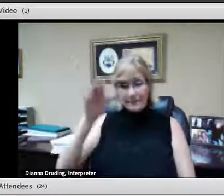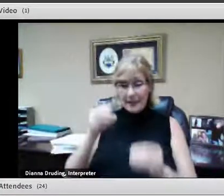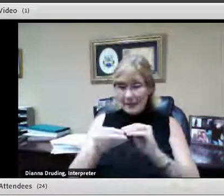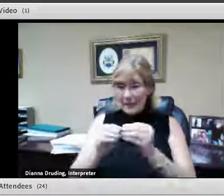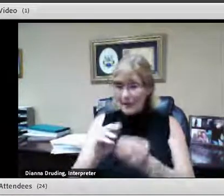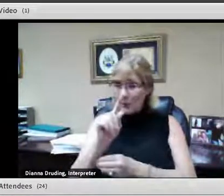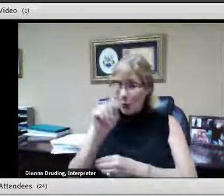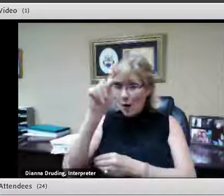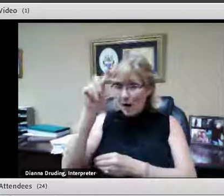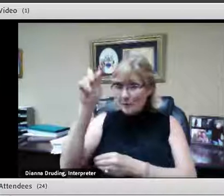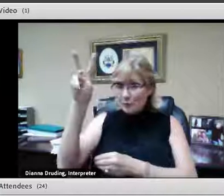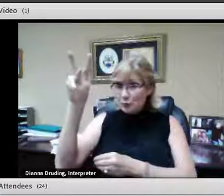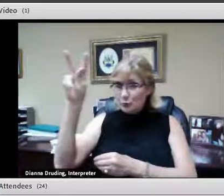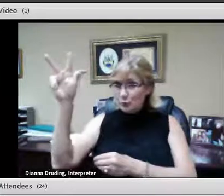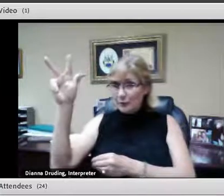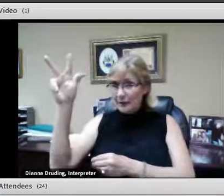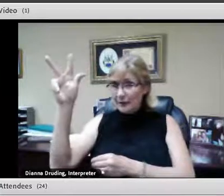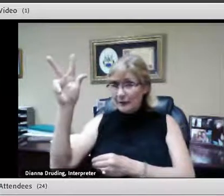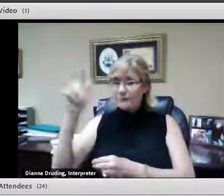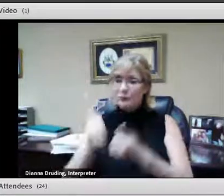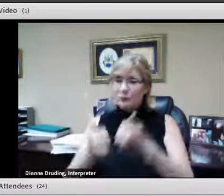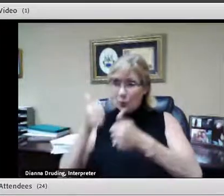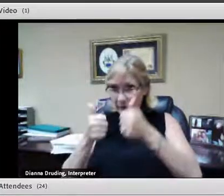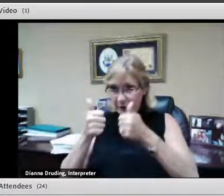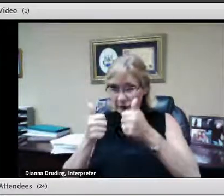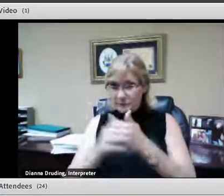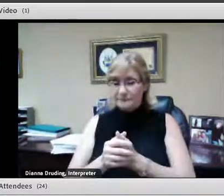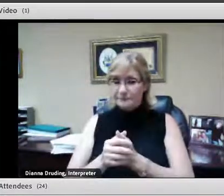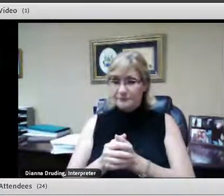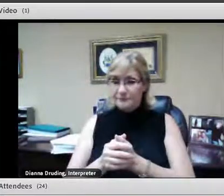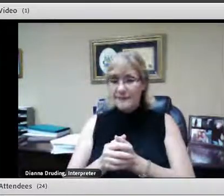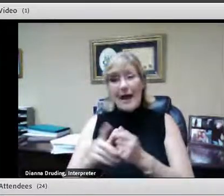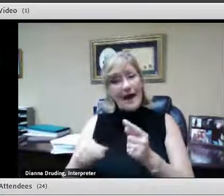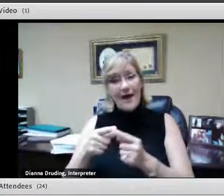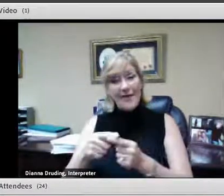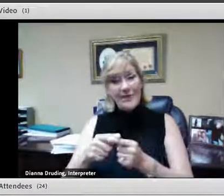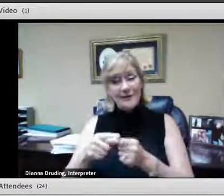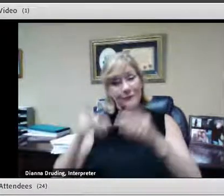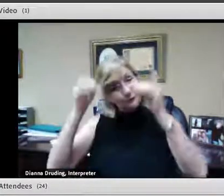to indicate which is which. And then you just find the answer, and then it's funny.